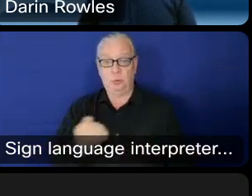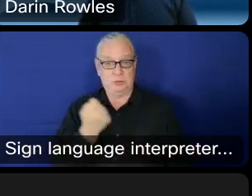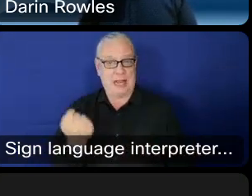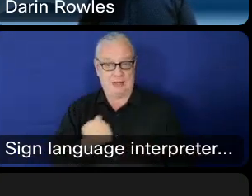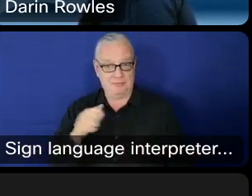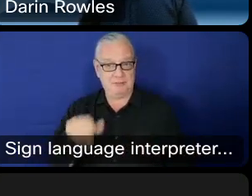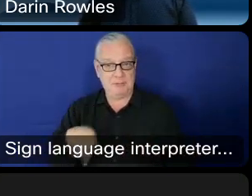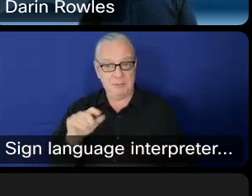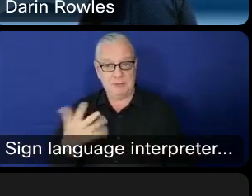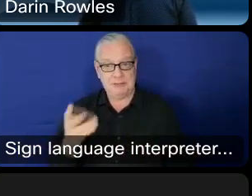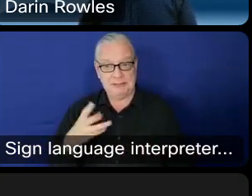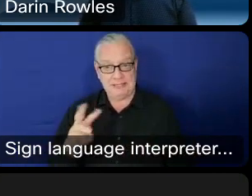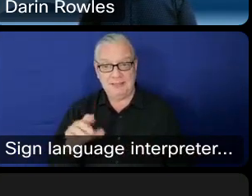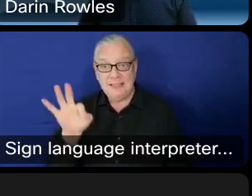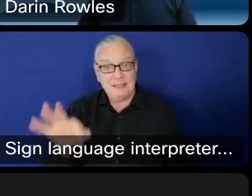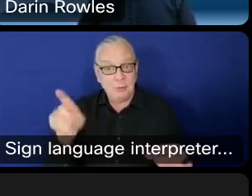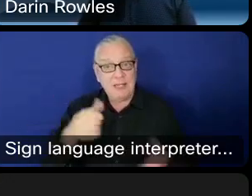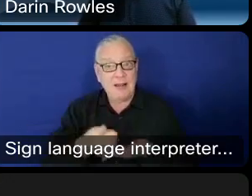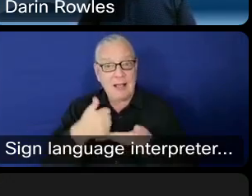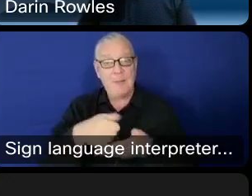assistance accessing these services, please contact us